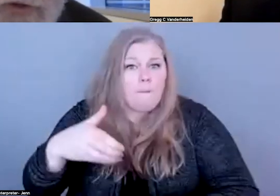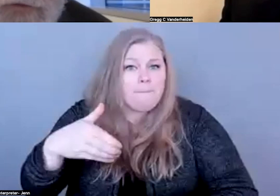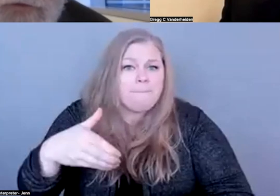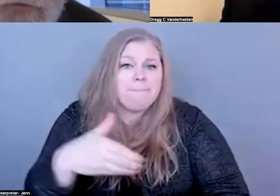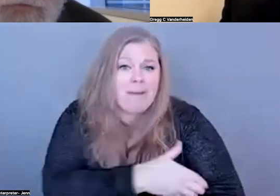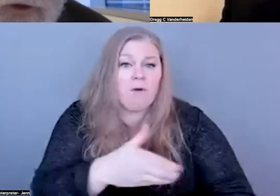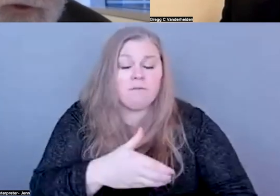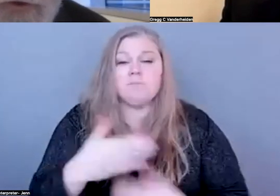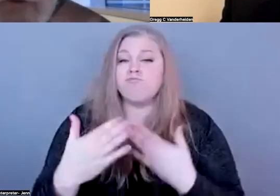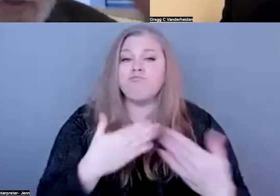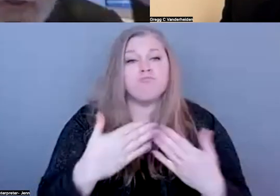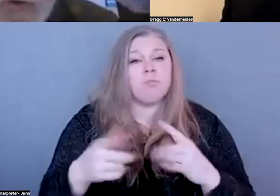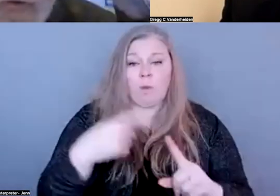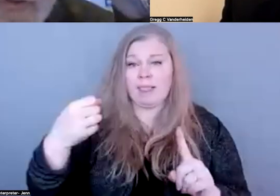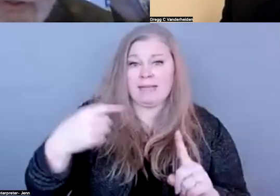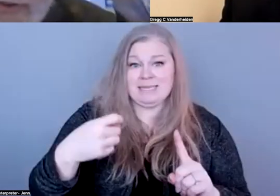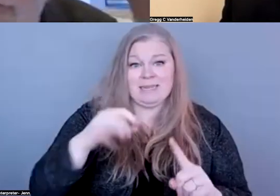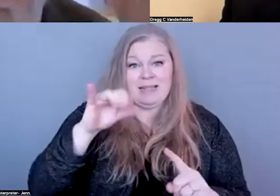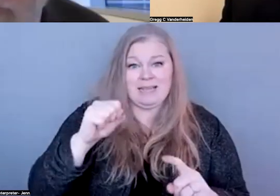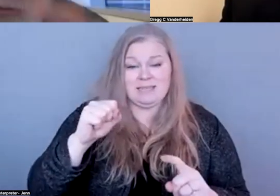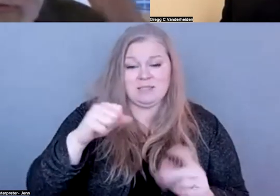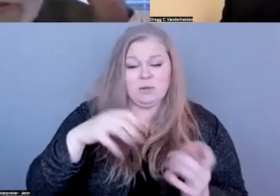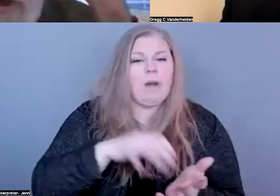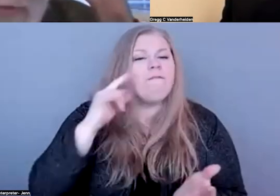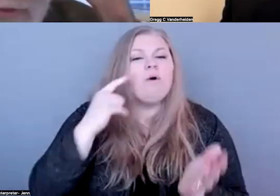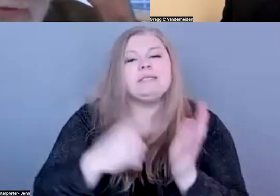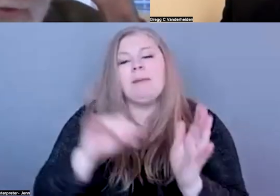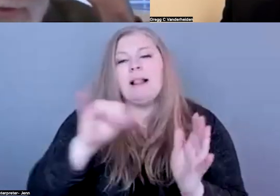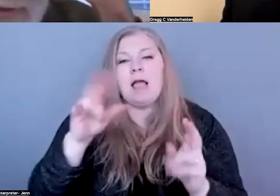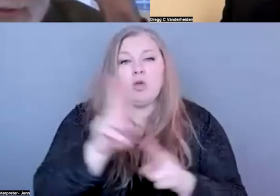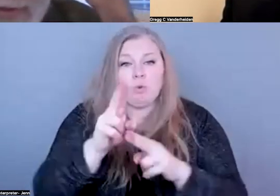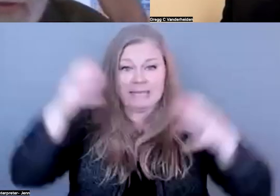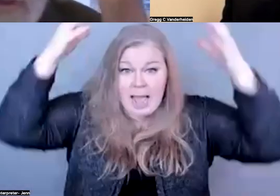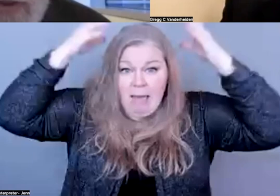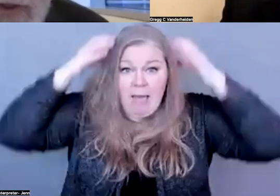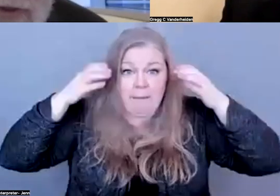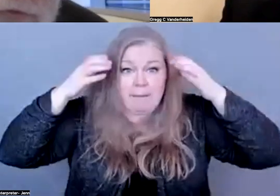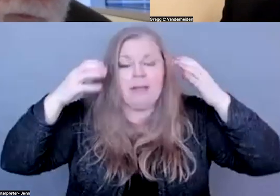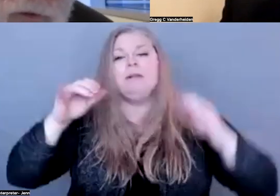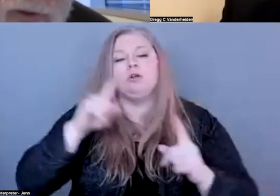the signals are relatively weak -- like wearing a helmet that's detecting small